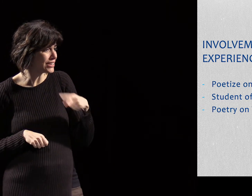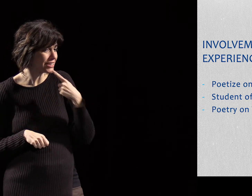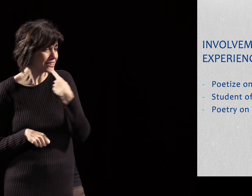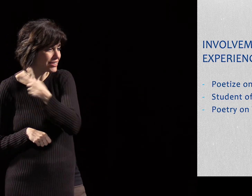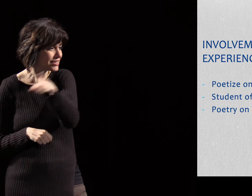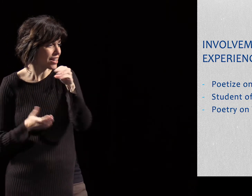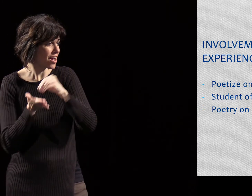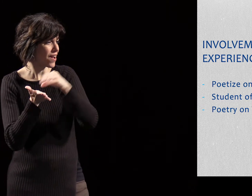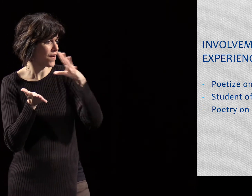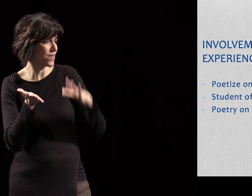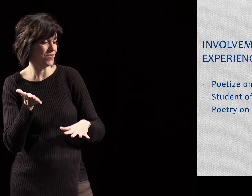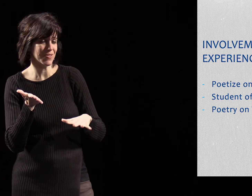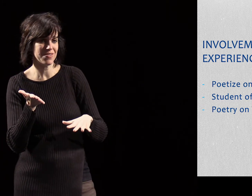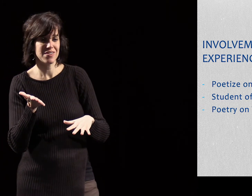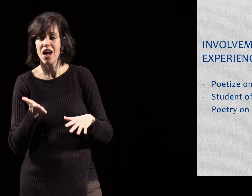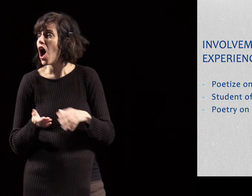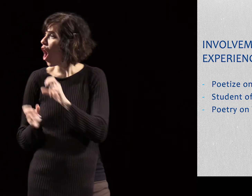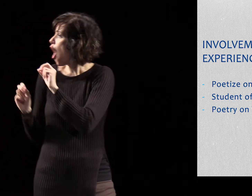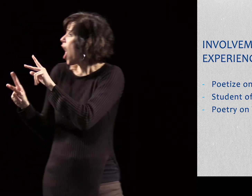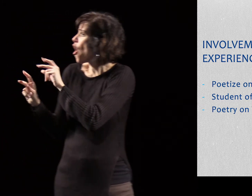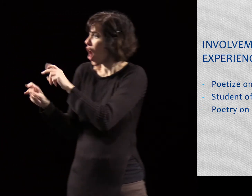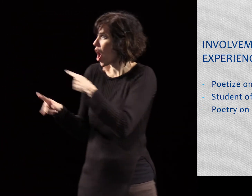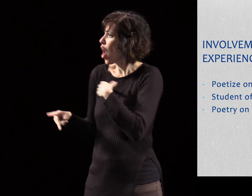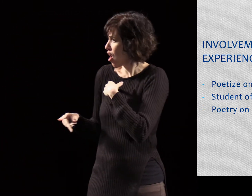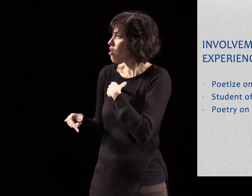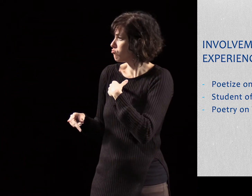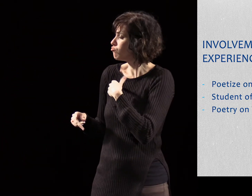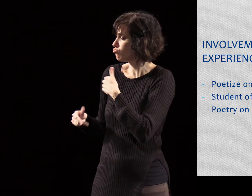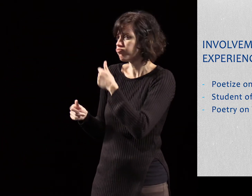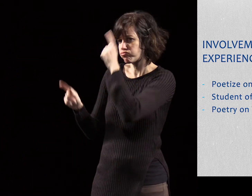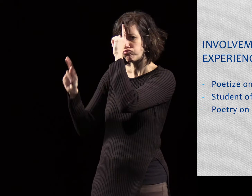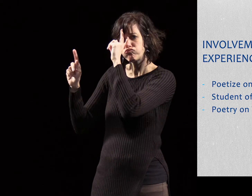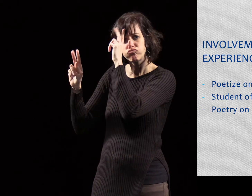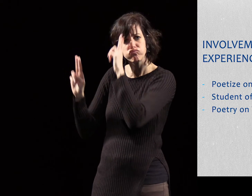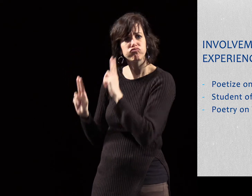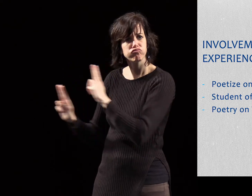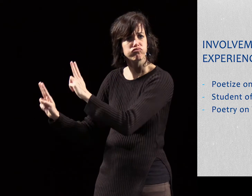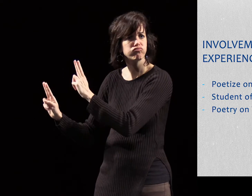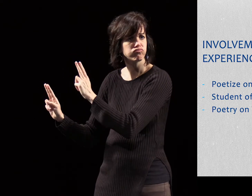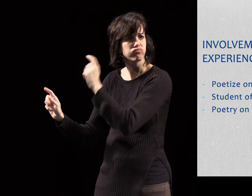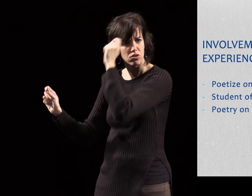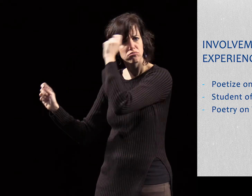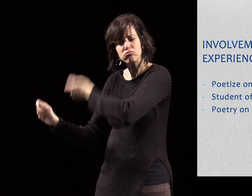but you must reach out to the other students for permission." And I said, "OK, I can respect that.